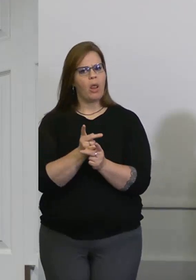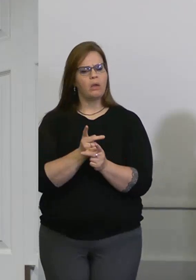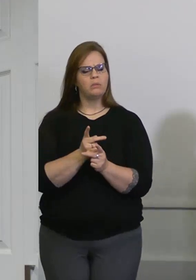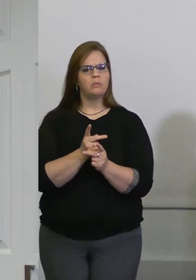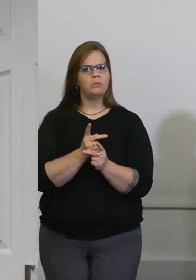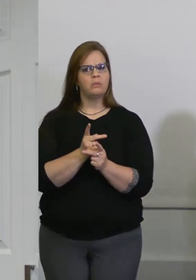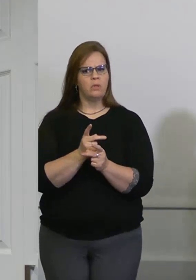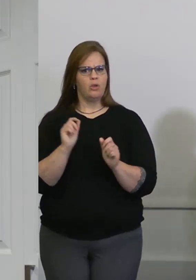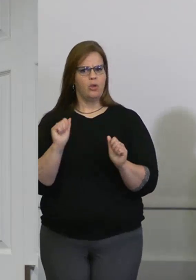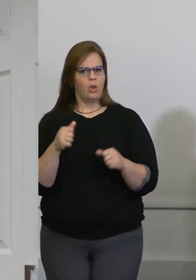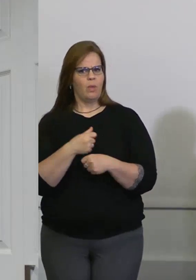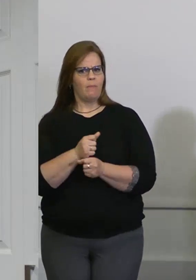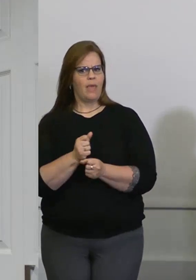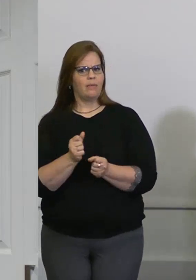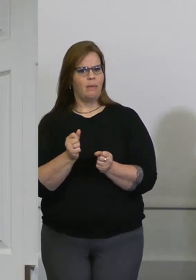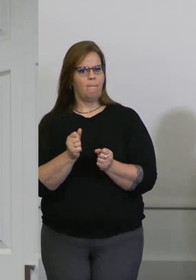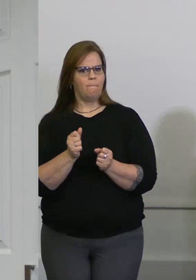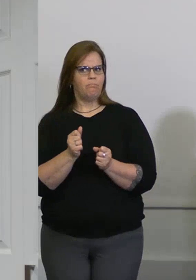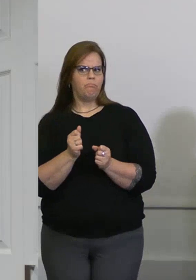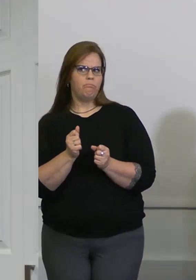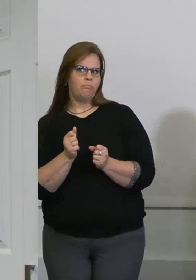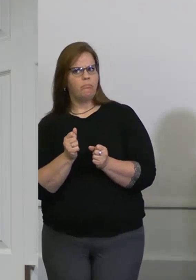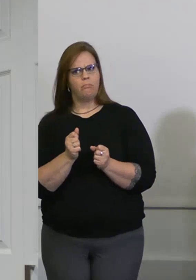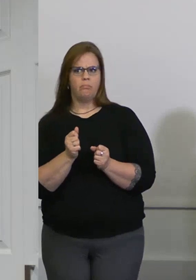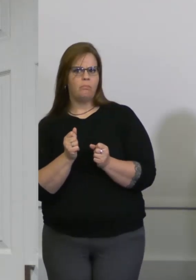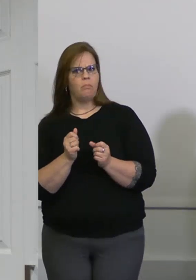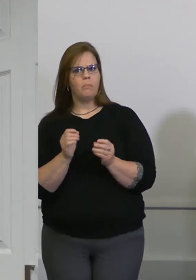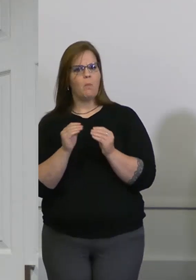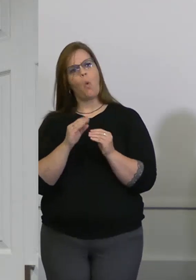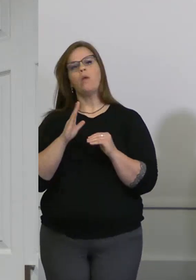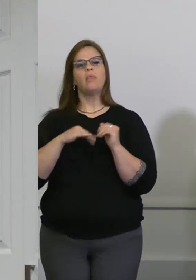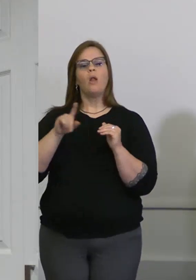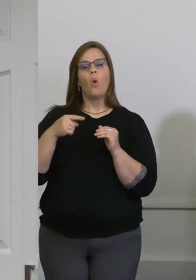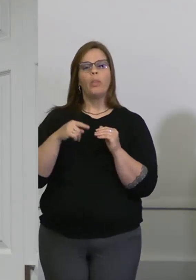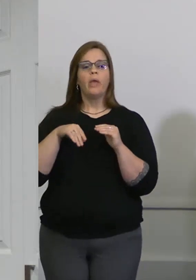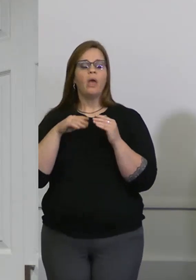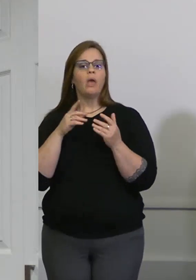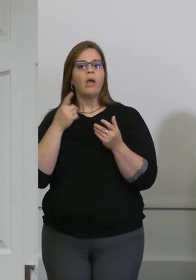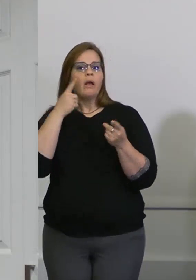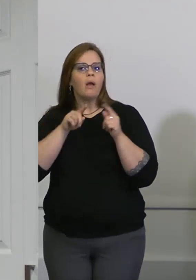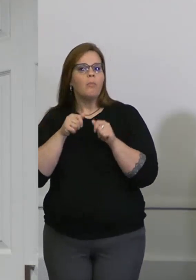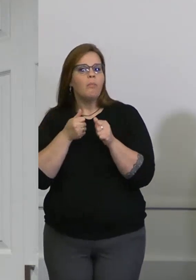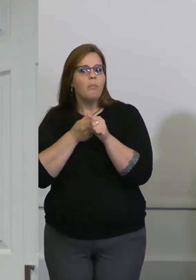beyond basic compliance and make truly equitable and inclusive products.